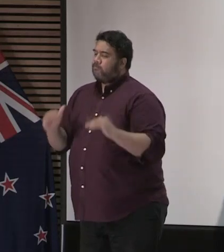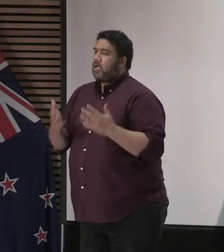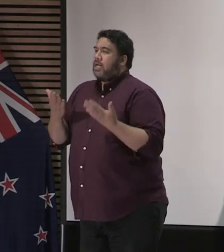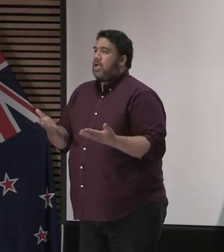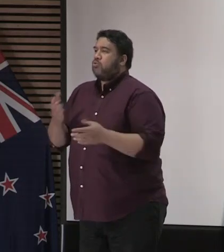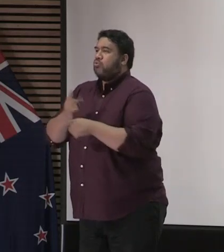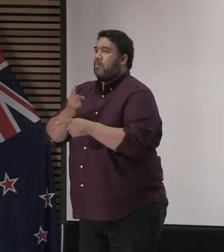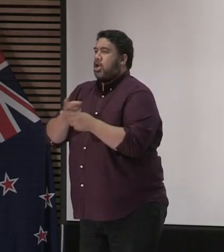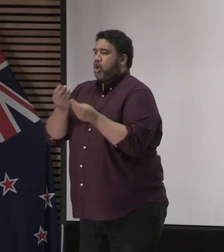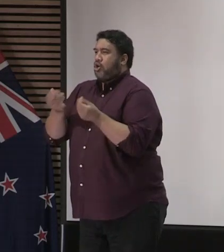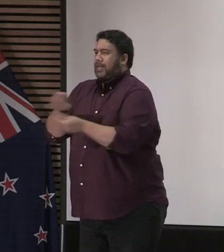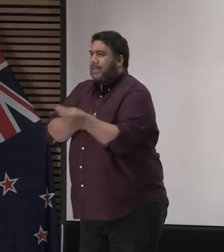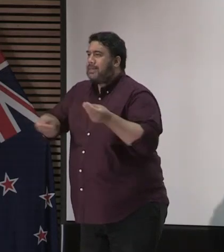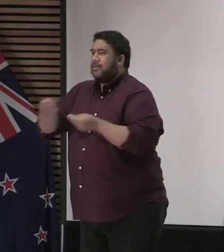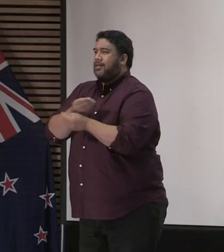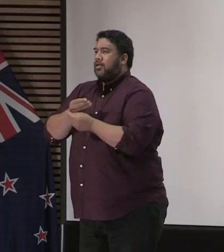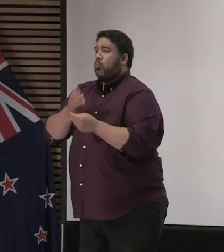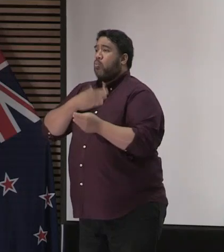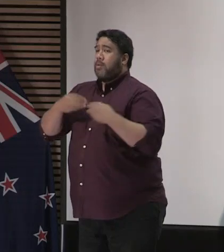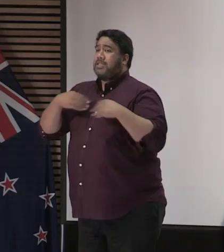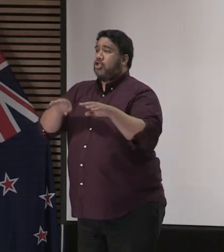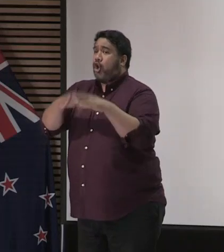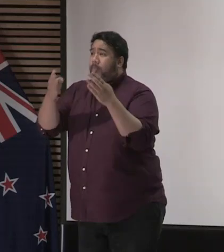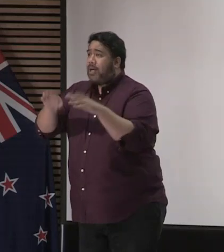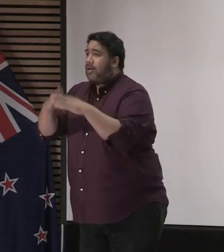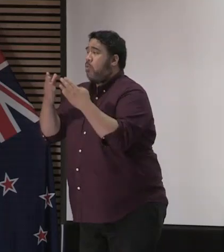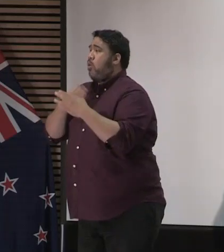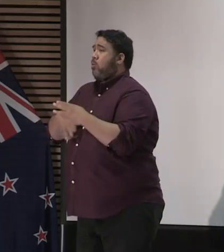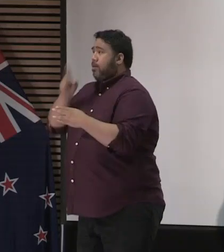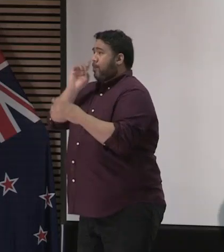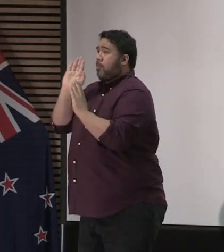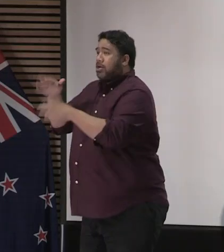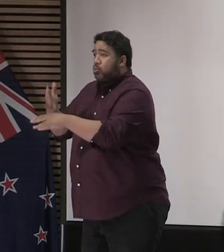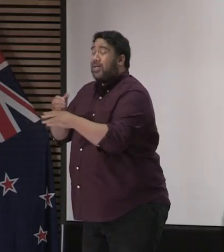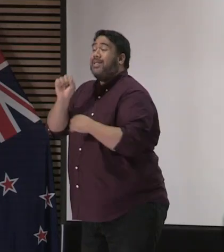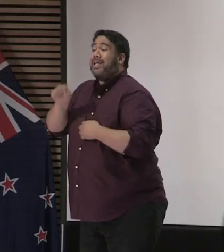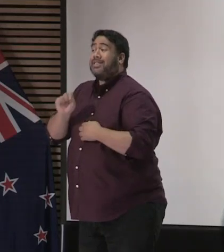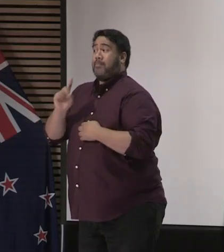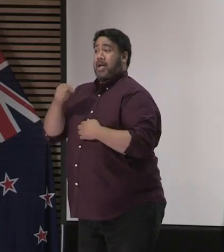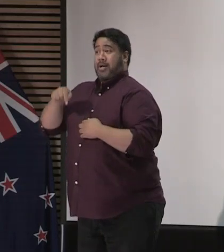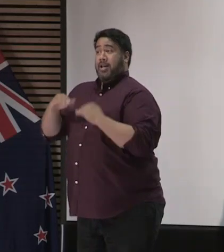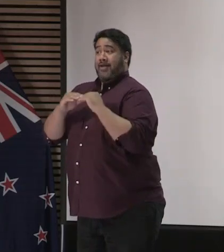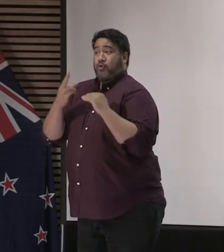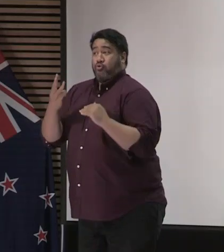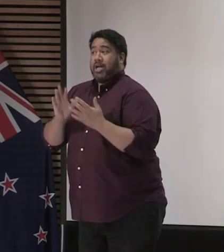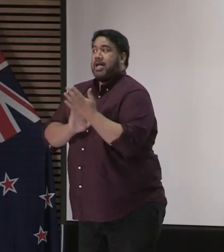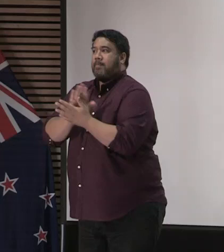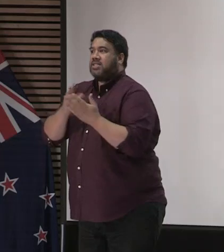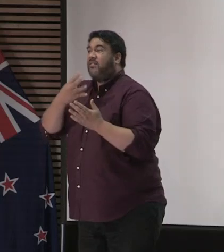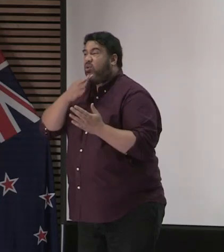What level 3 does represent, however, is the mover to getting more New Zealanders back at work and to opening